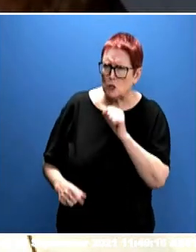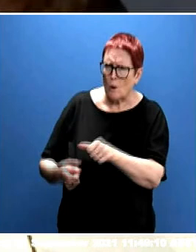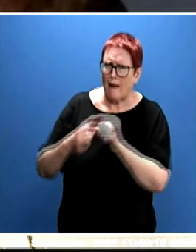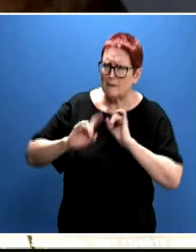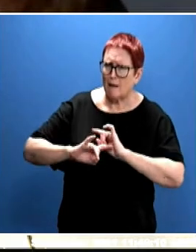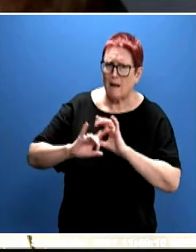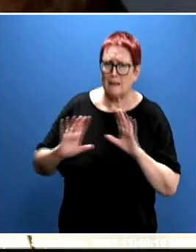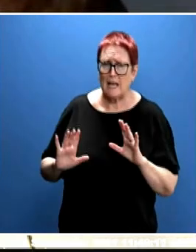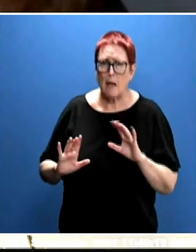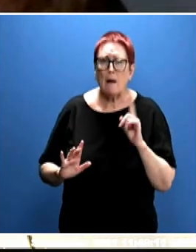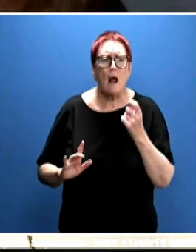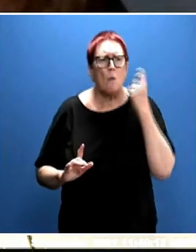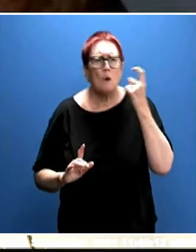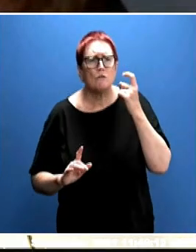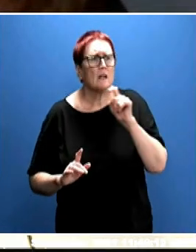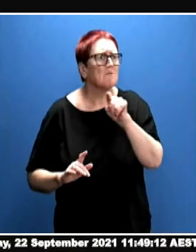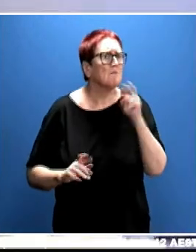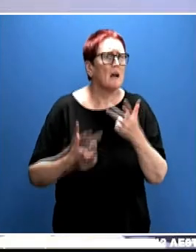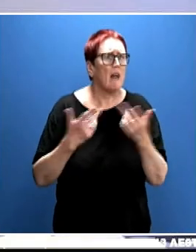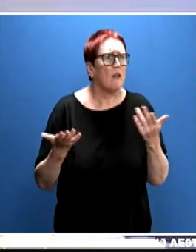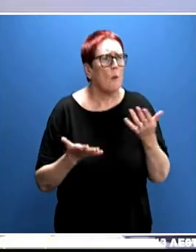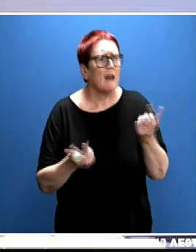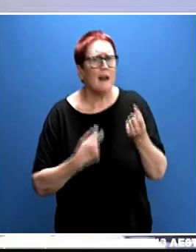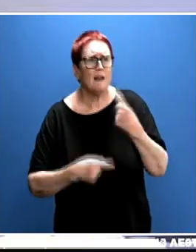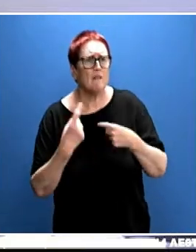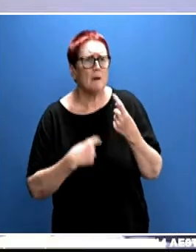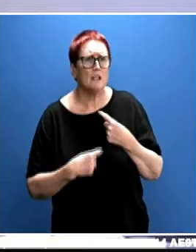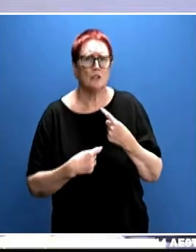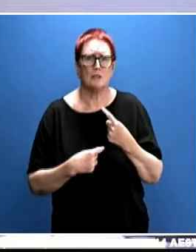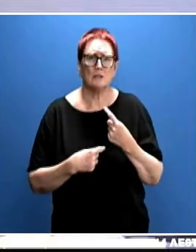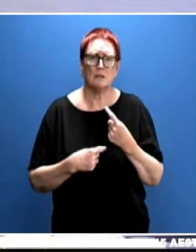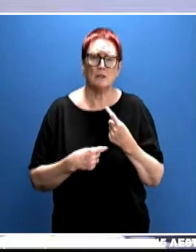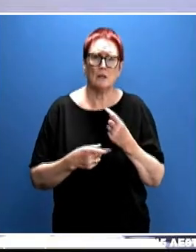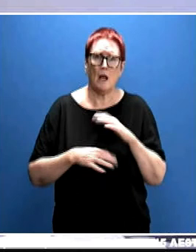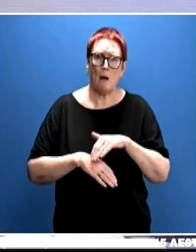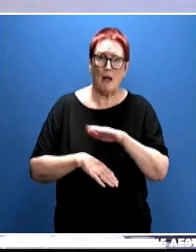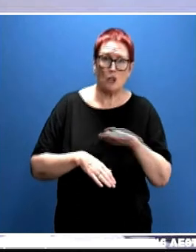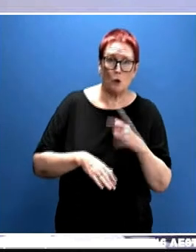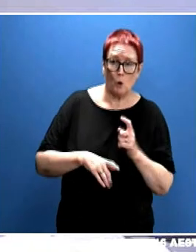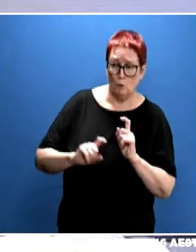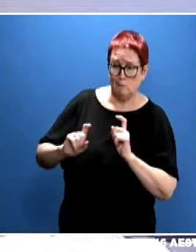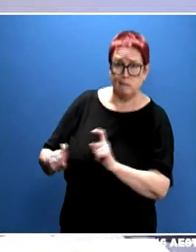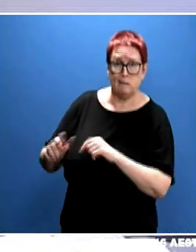external sources of information about the children who are in that Secure Care facility.